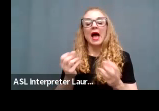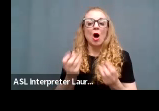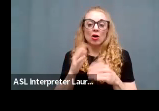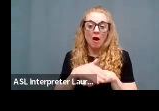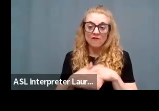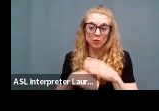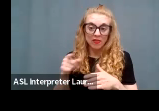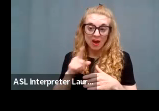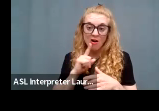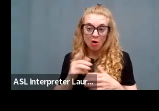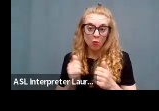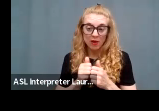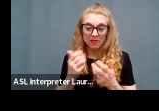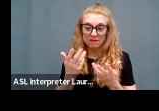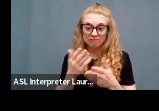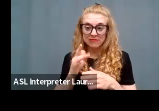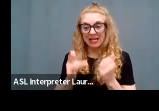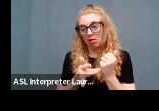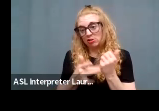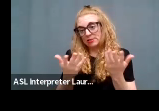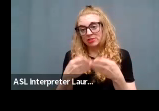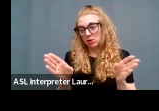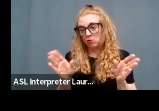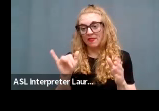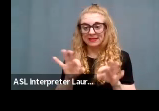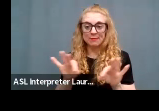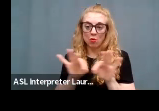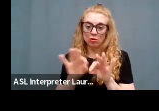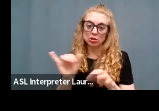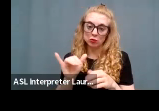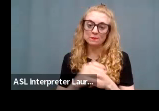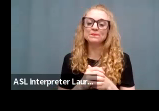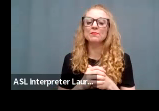with technology in general you know that's an important thing on the people's side and then